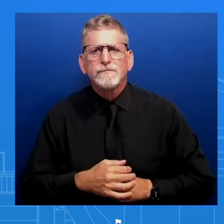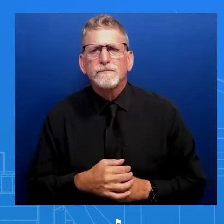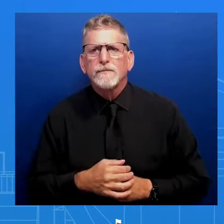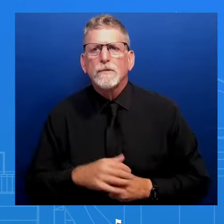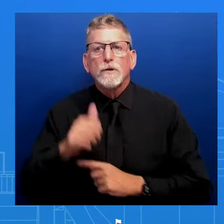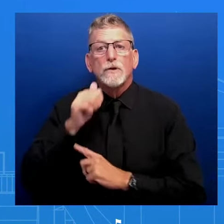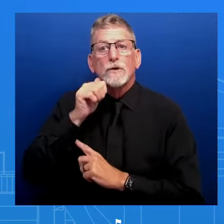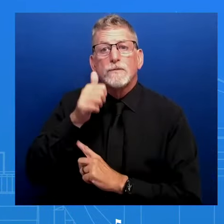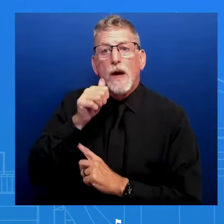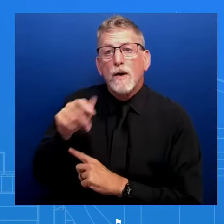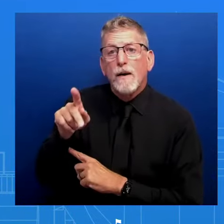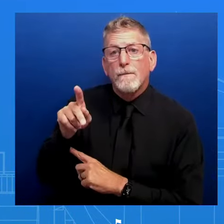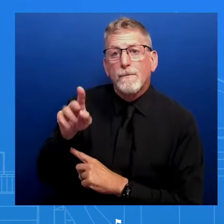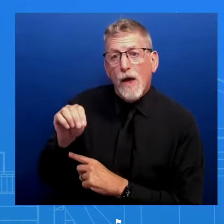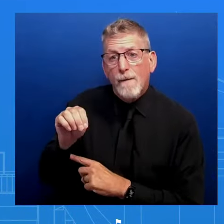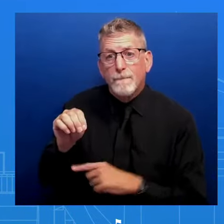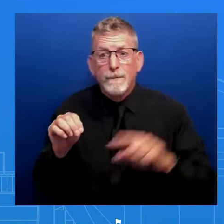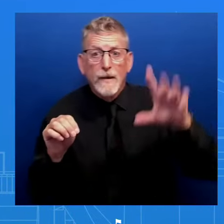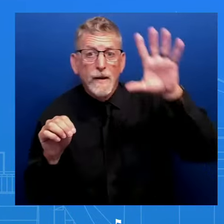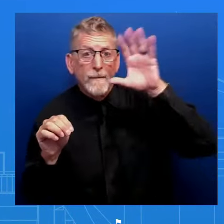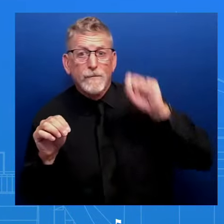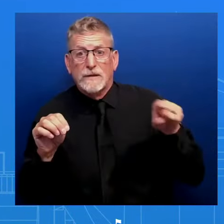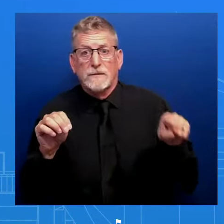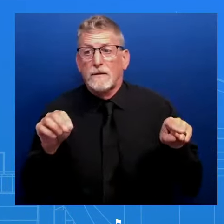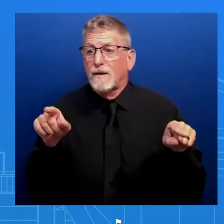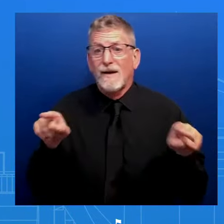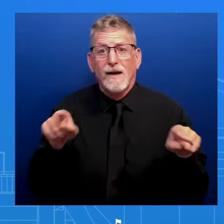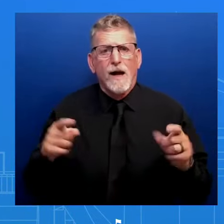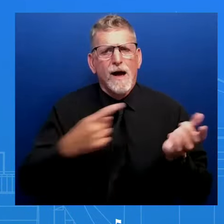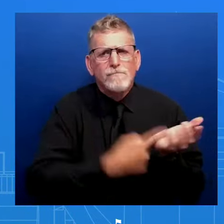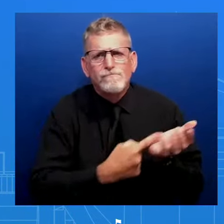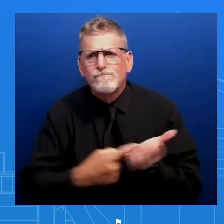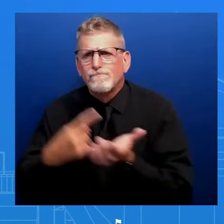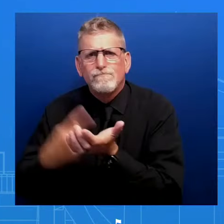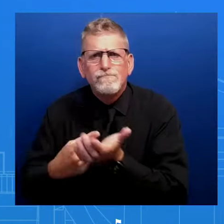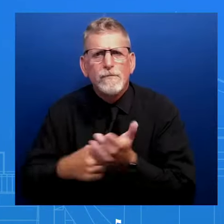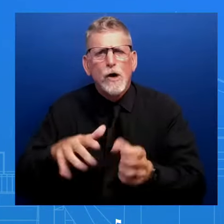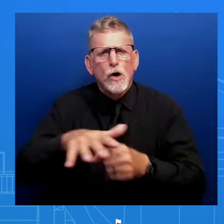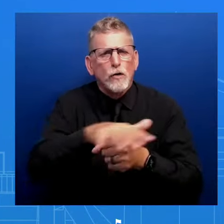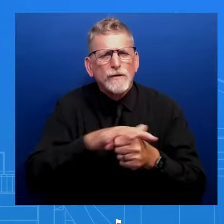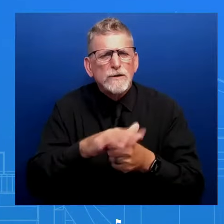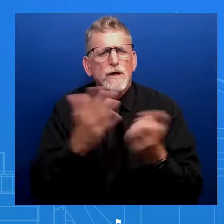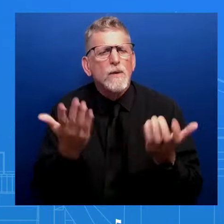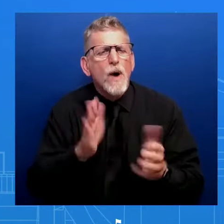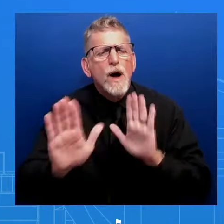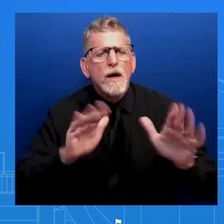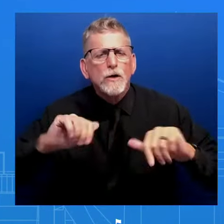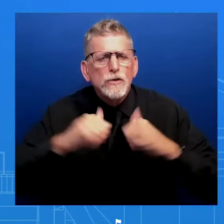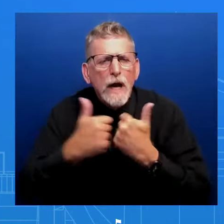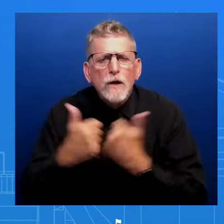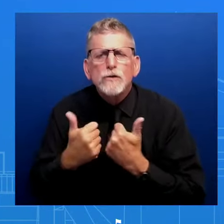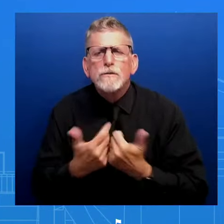including regional challenges, our shared commitment to, obviously, as I said, Ukraine, which Italy has been a great partner on,